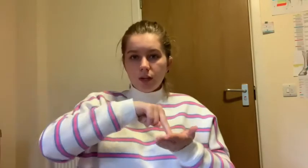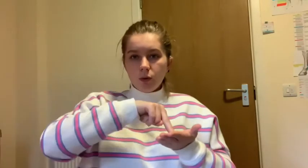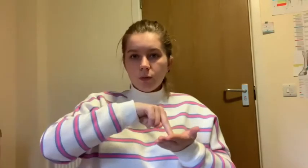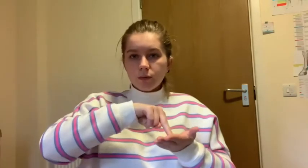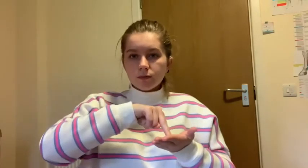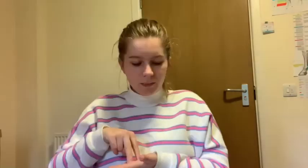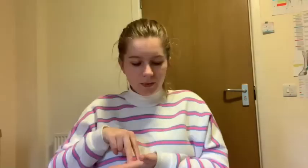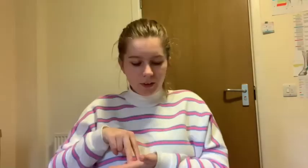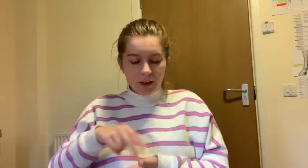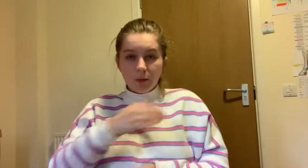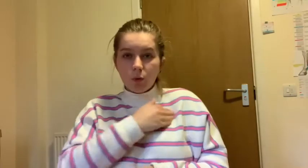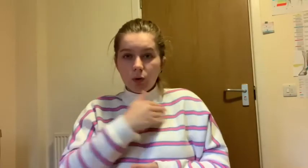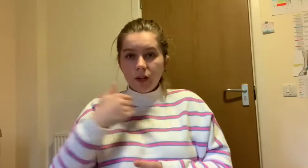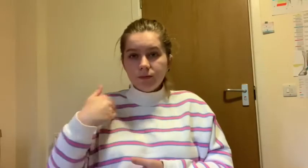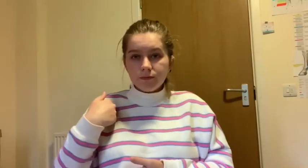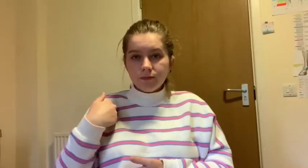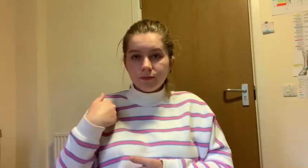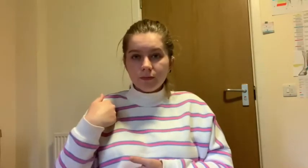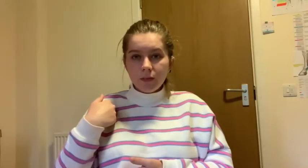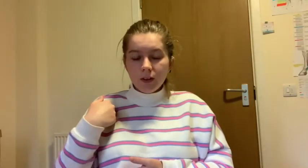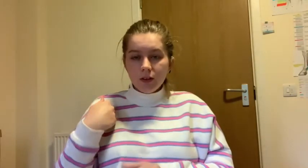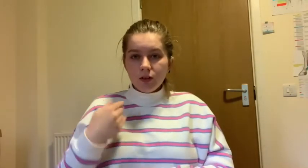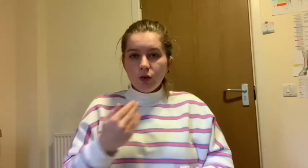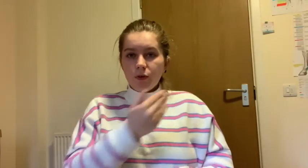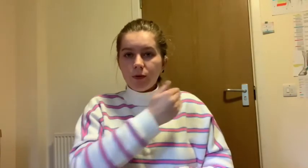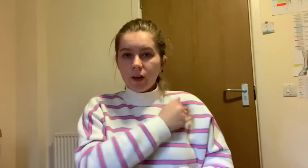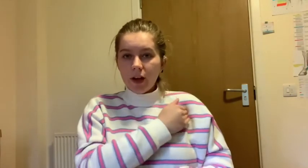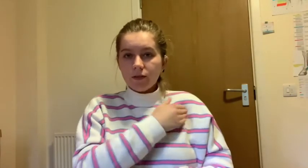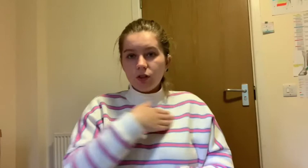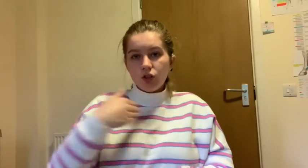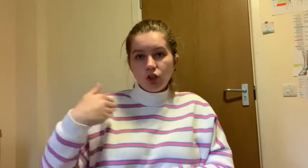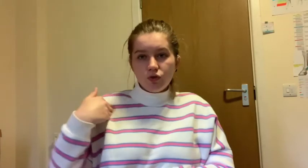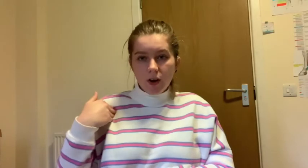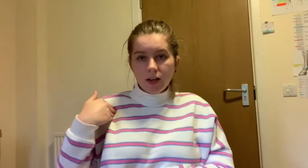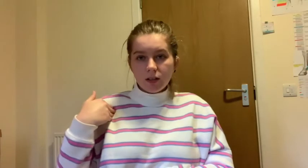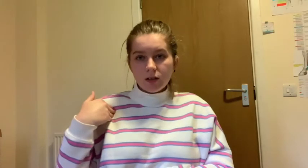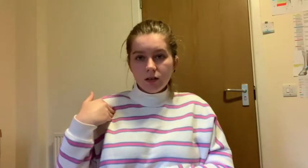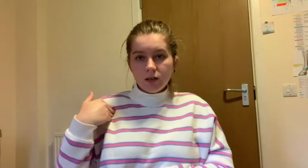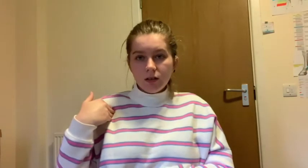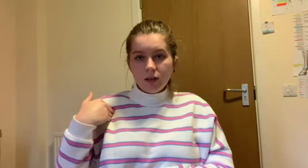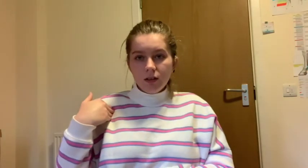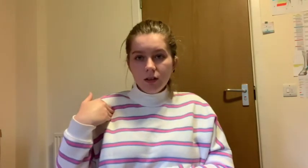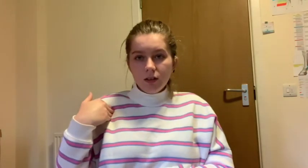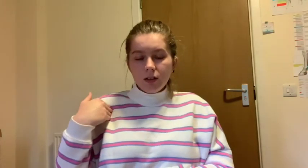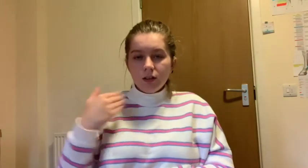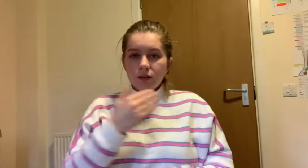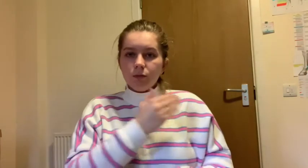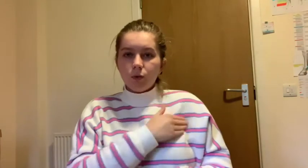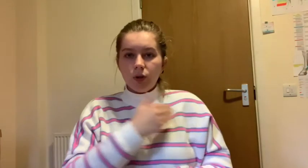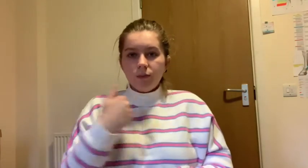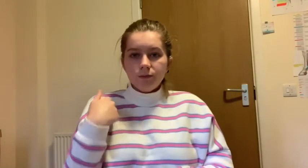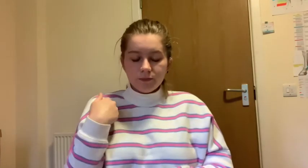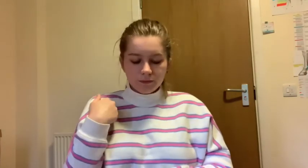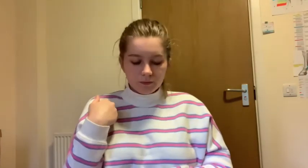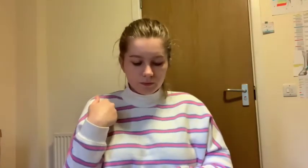"In the morning". So from your left to your right. "Morning"